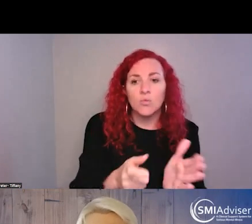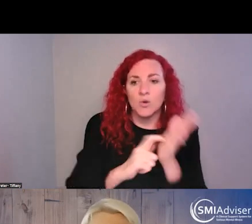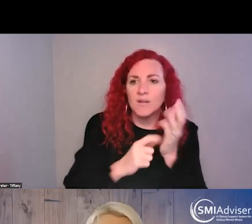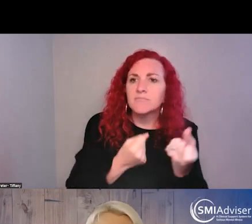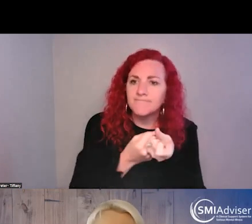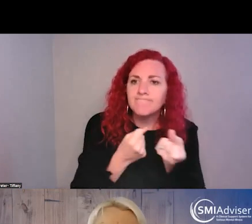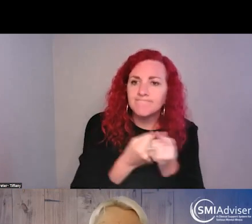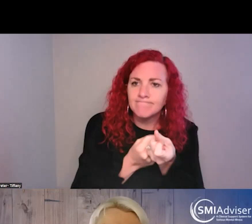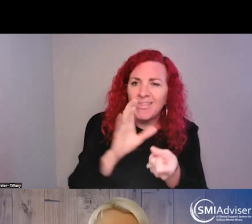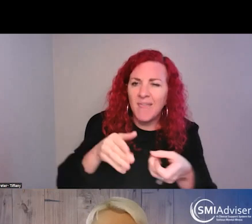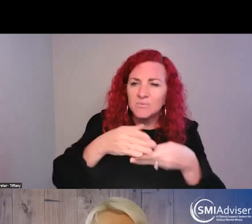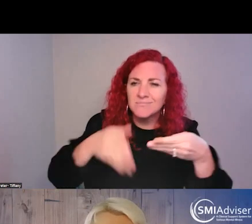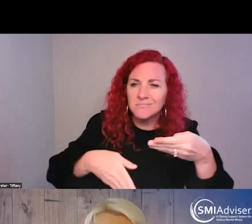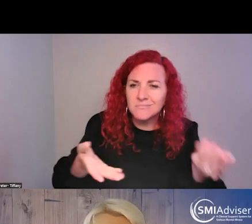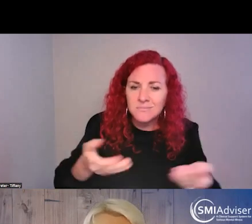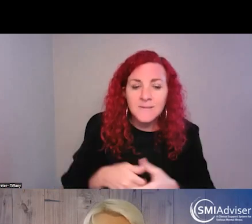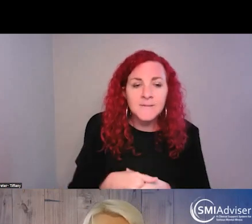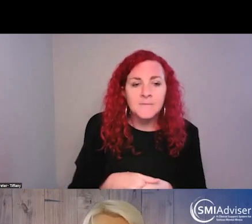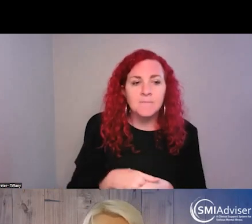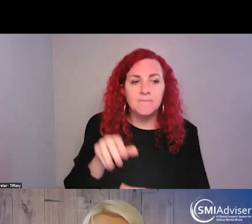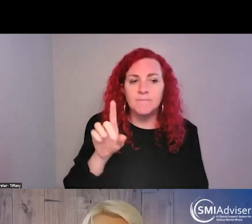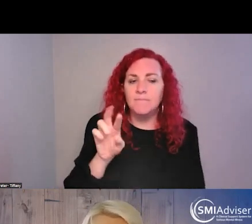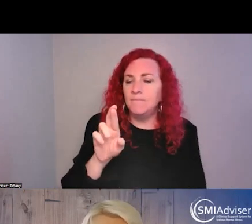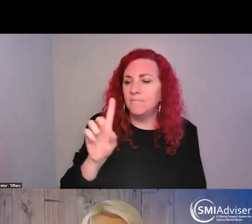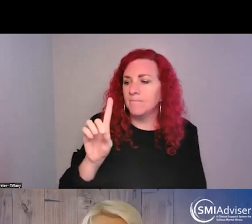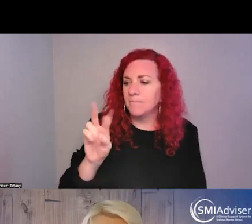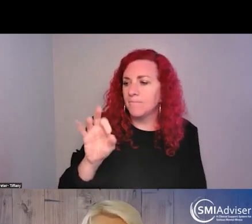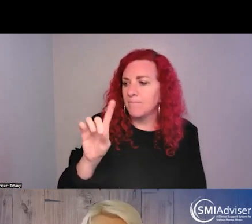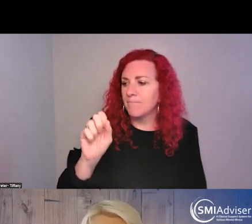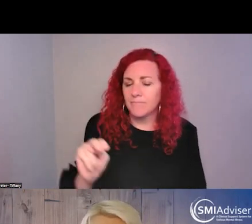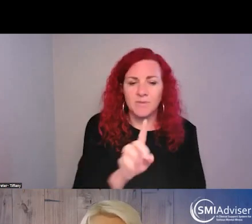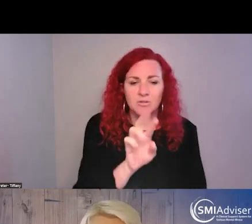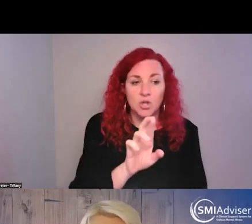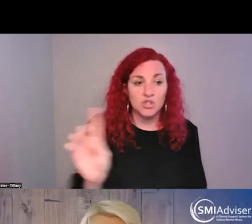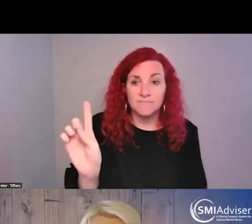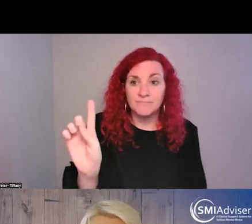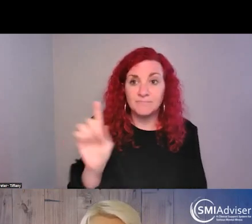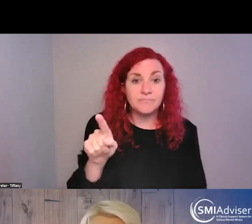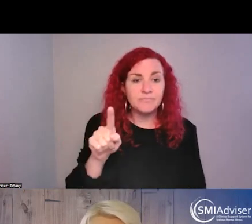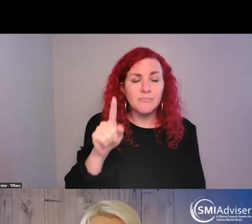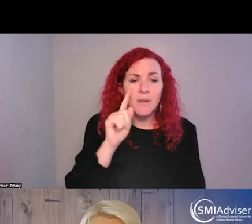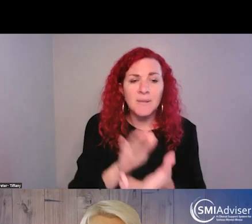DOCTOR DAVIDSON BELIEVES THAT PEOPLE NEED TRANSITIONAL SUPPORT AS THEY ADJUST TO POST-PANDEMIC LIFE.